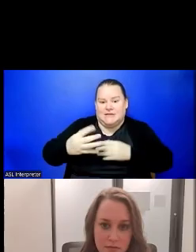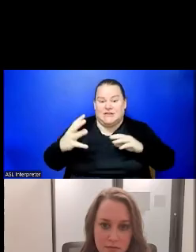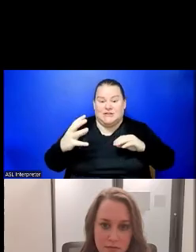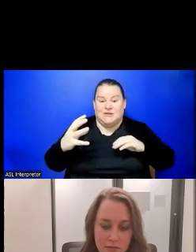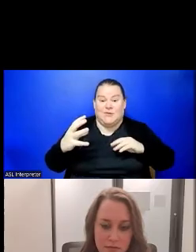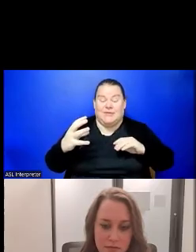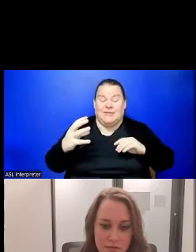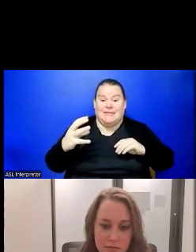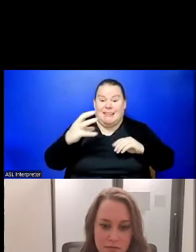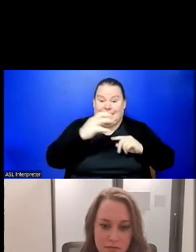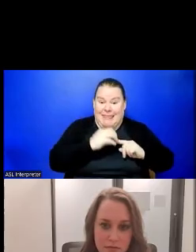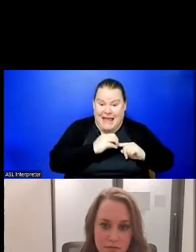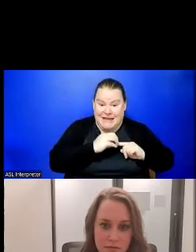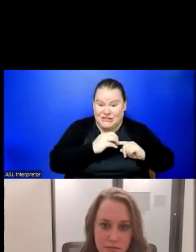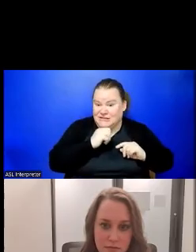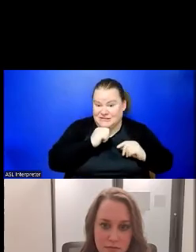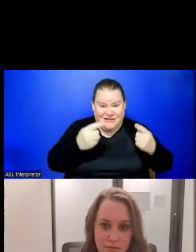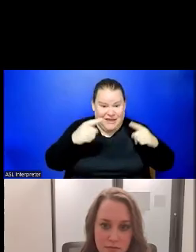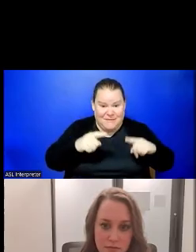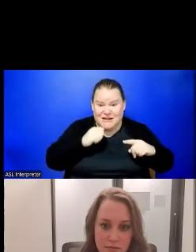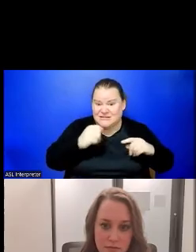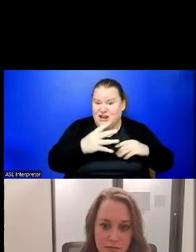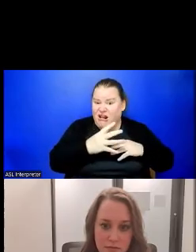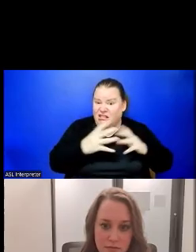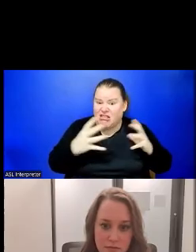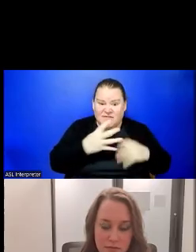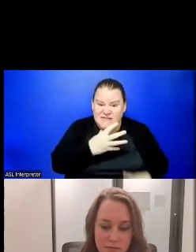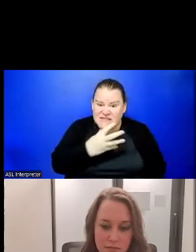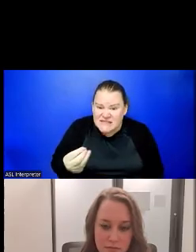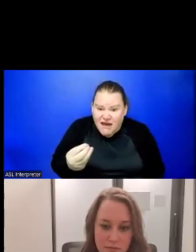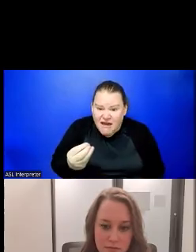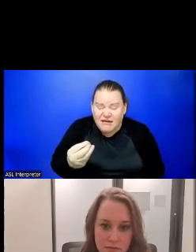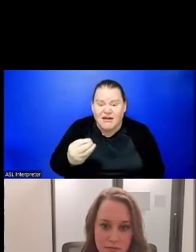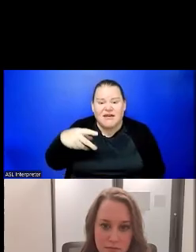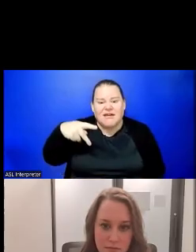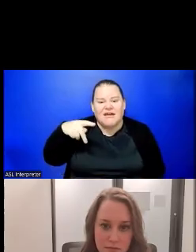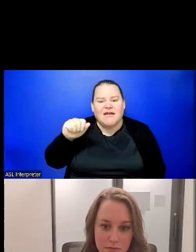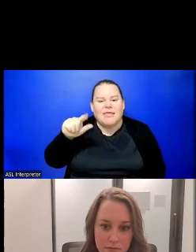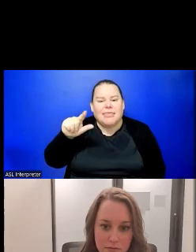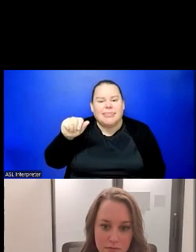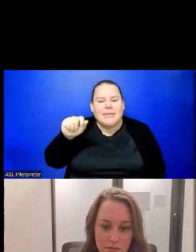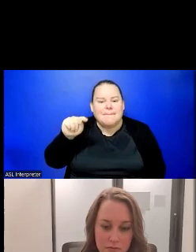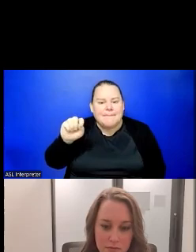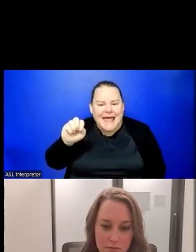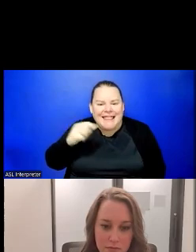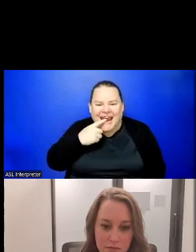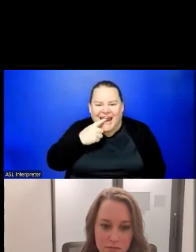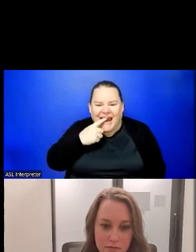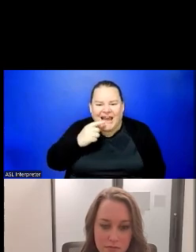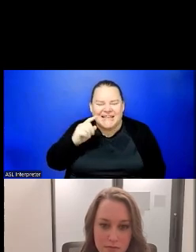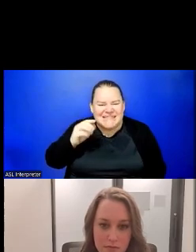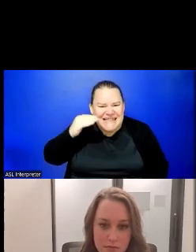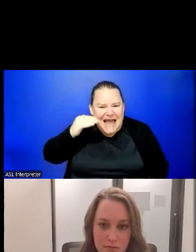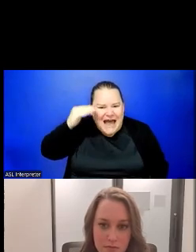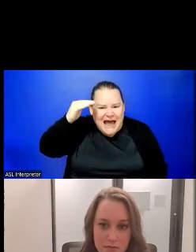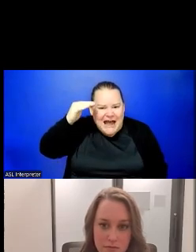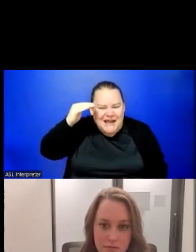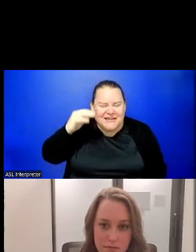There's really not much suck. The palate is kind of high inside the mouth, but the baby just doesn't seem interested in